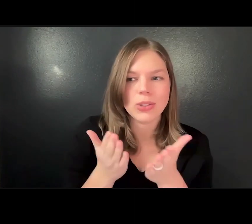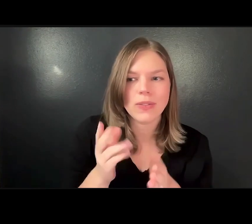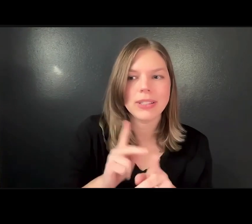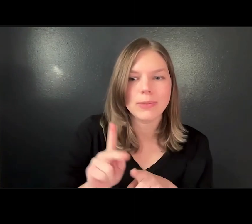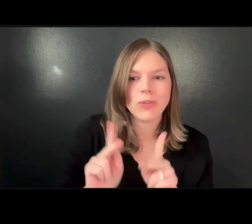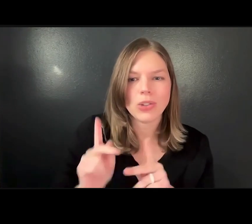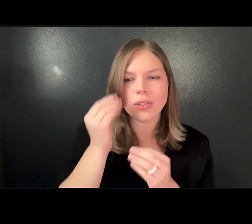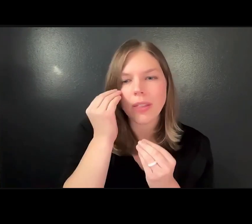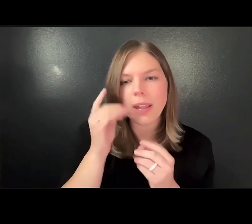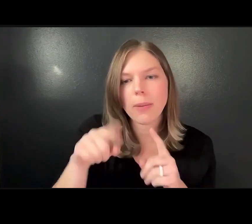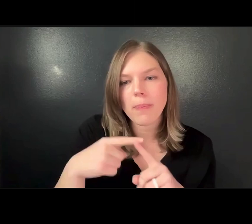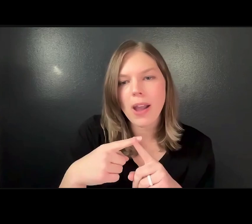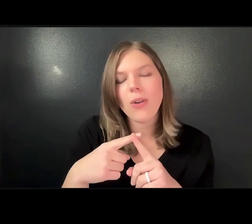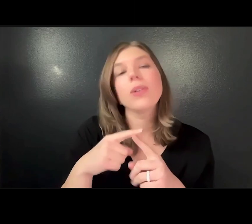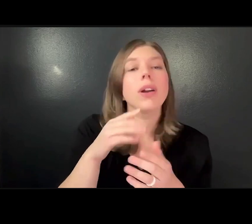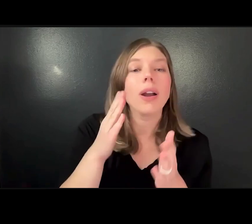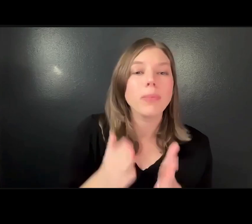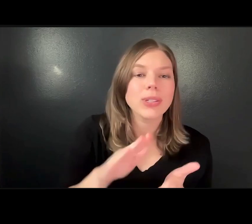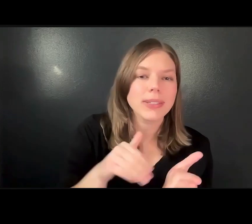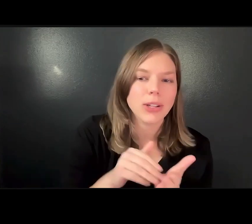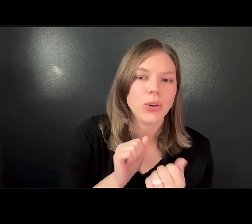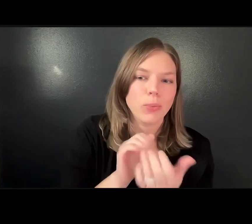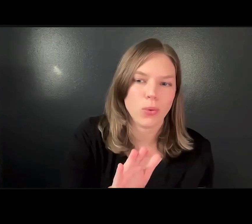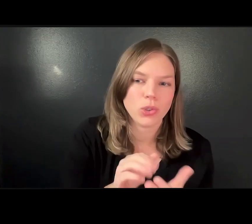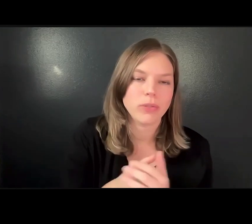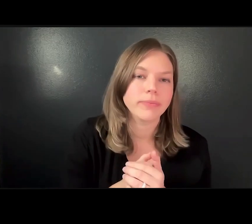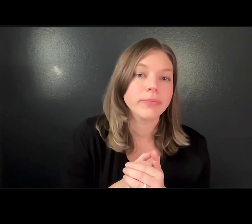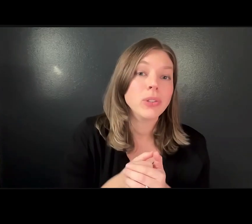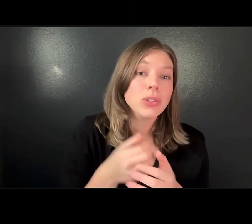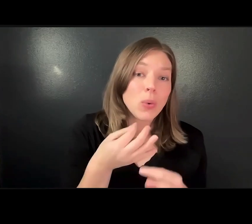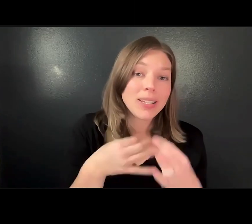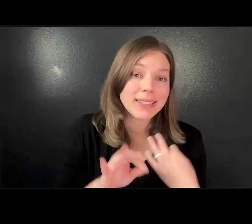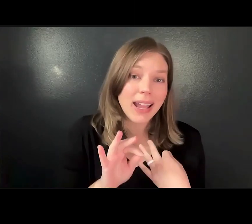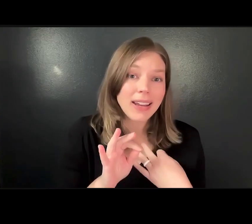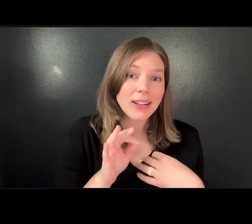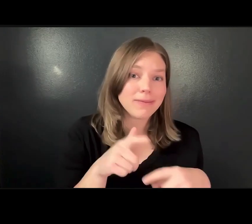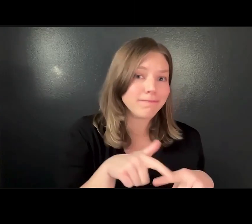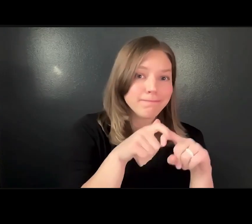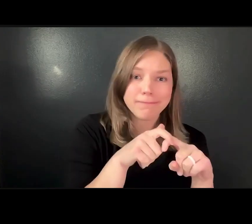professionals to consider a person-centered approach